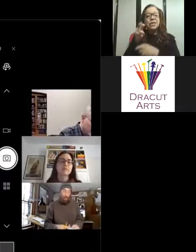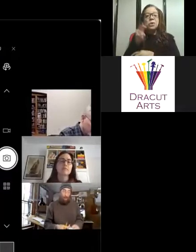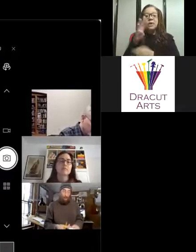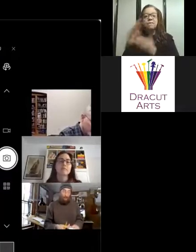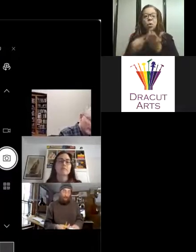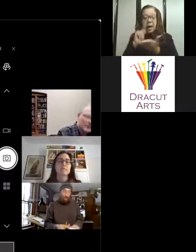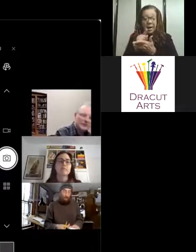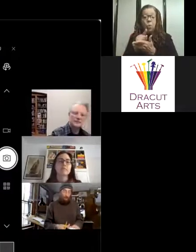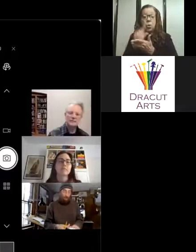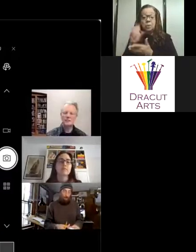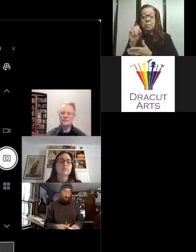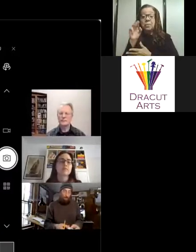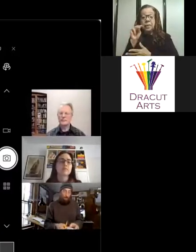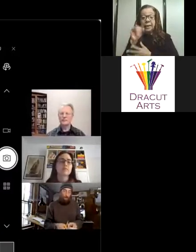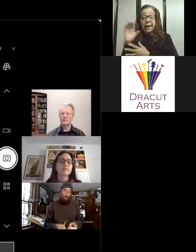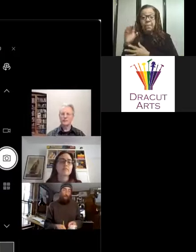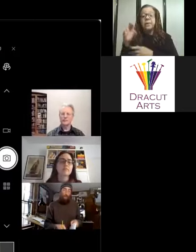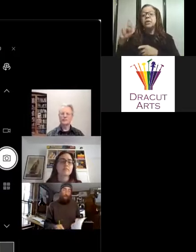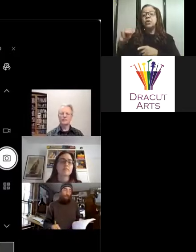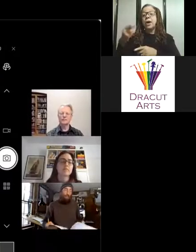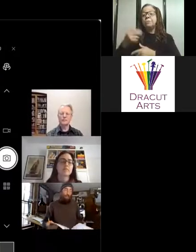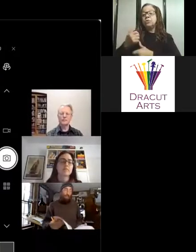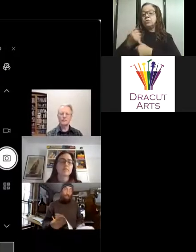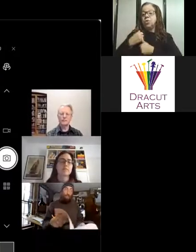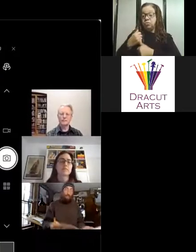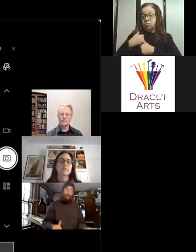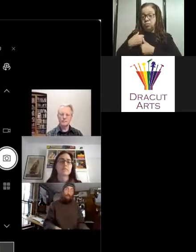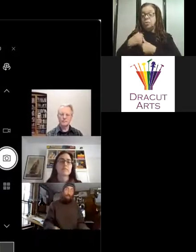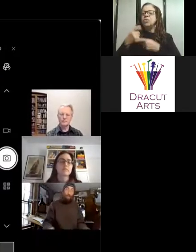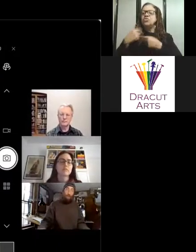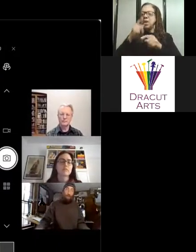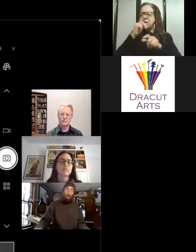where the New Hampshire soldiers tried to trick a Virginia family into not reporting them